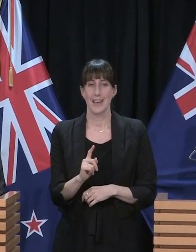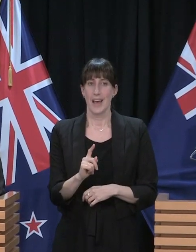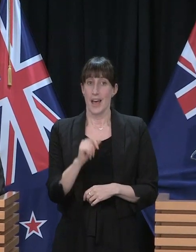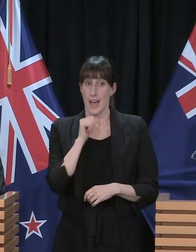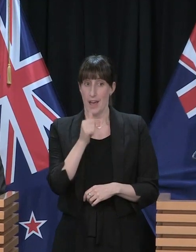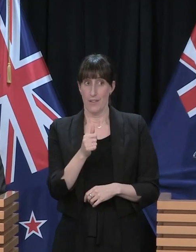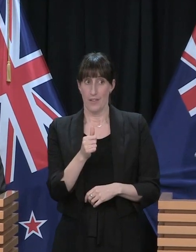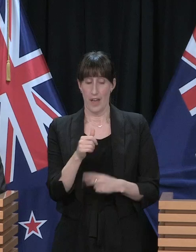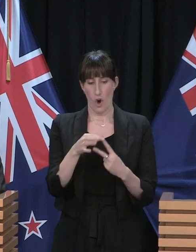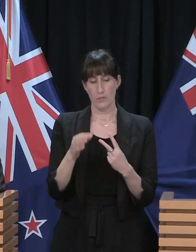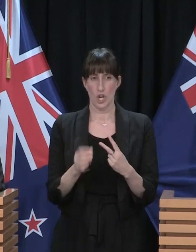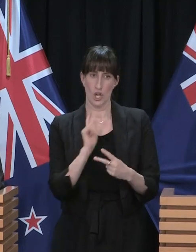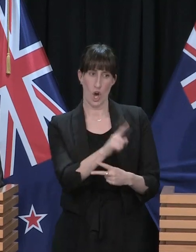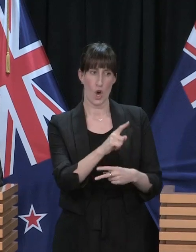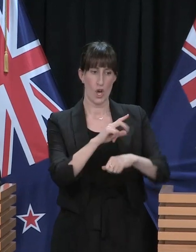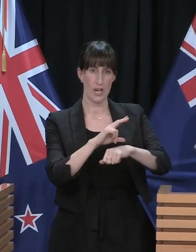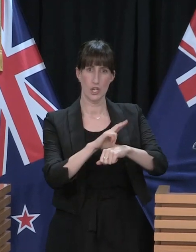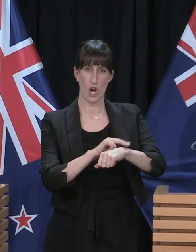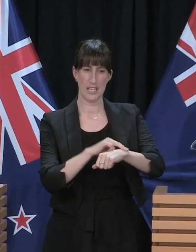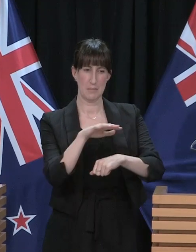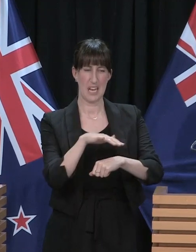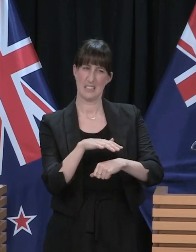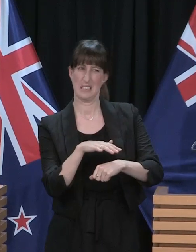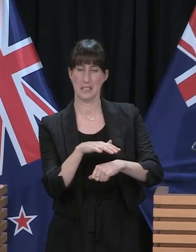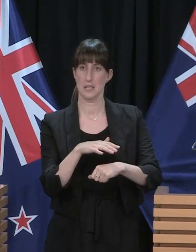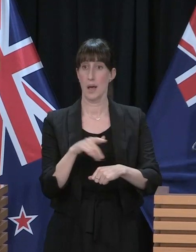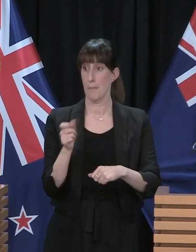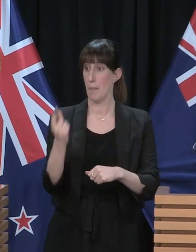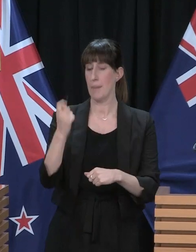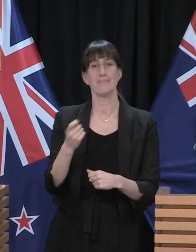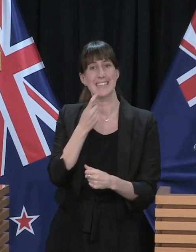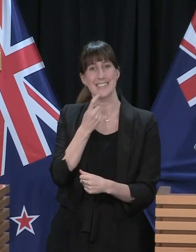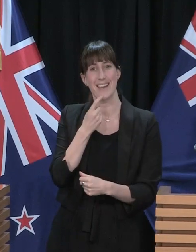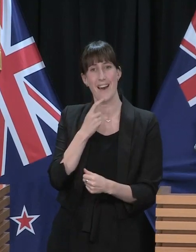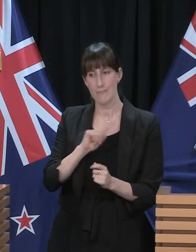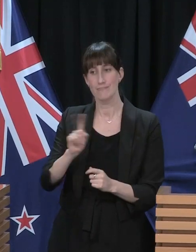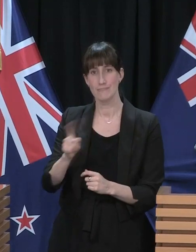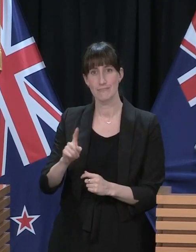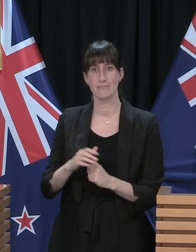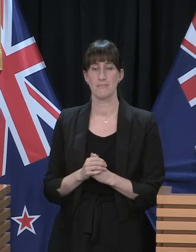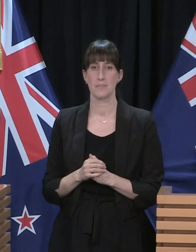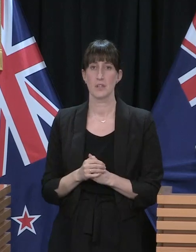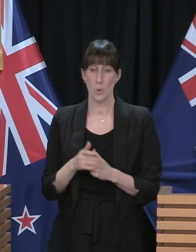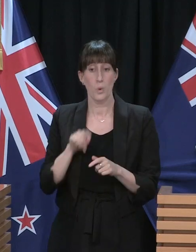that going to the GP is still for some people a barrier to getting a test. So, we will